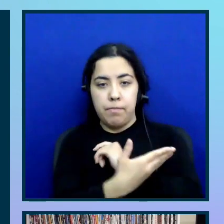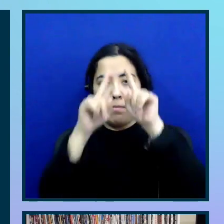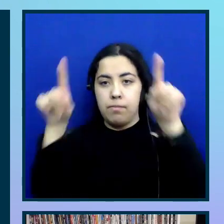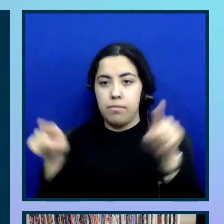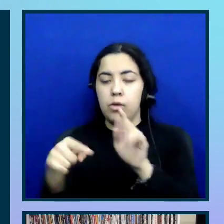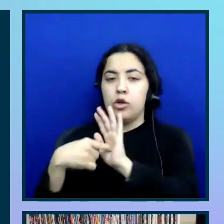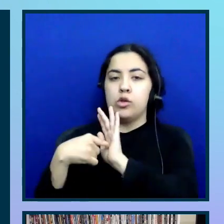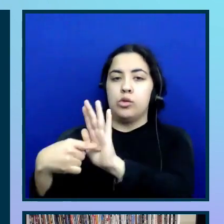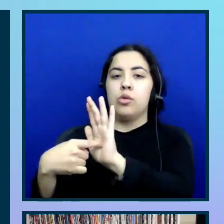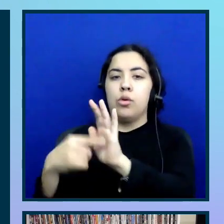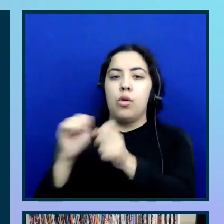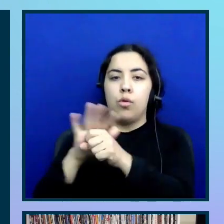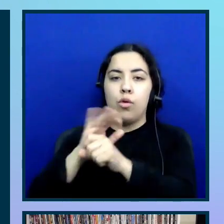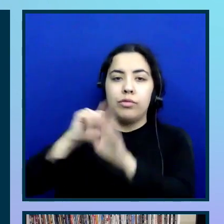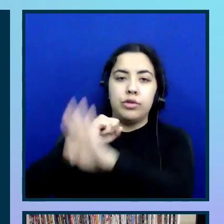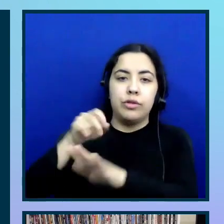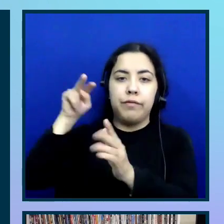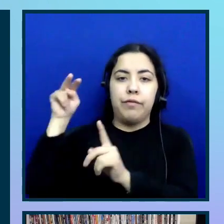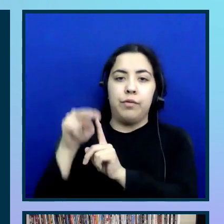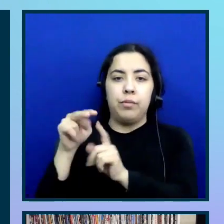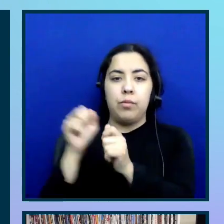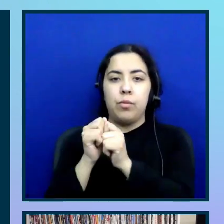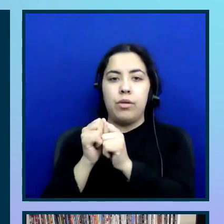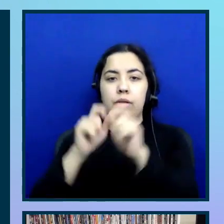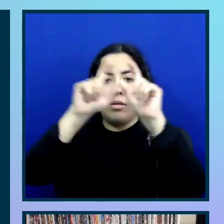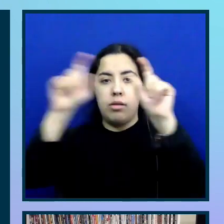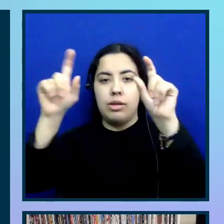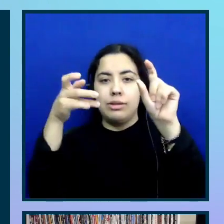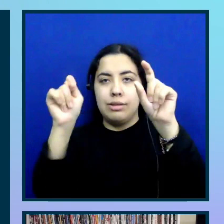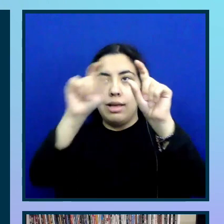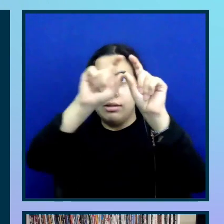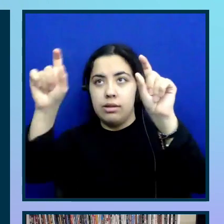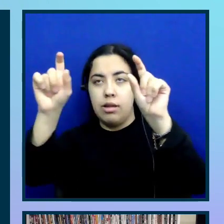with a visually styled text heading with a content, share your random IDs.